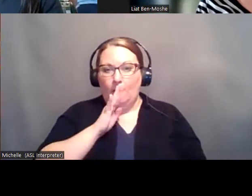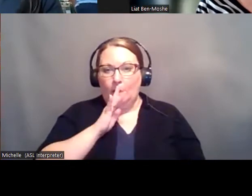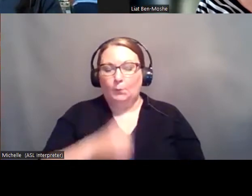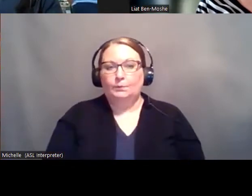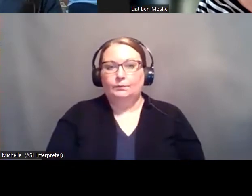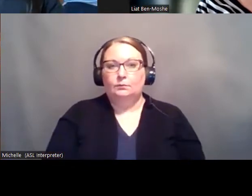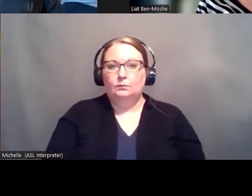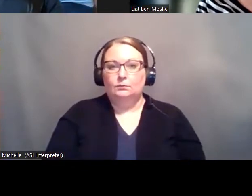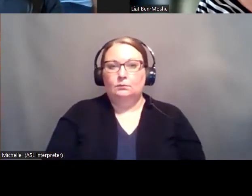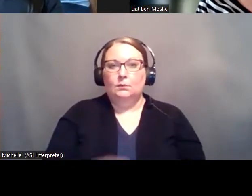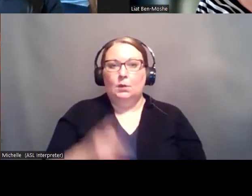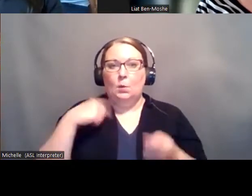When did they start dropping?